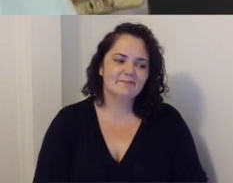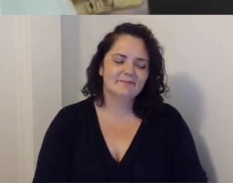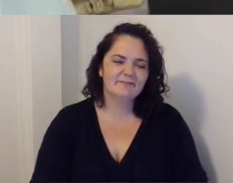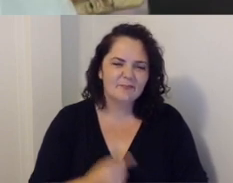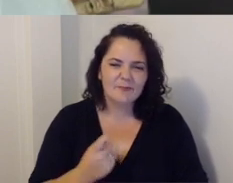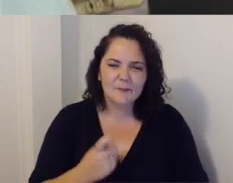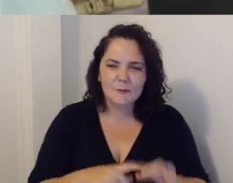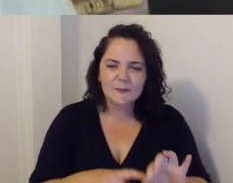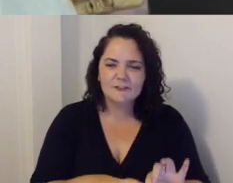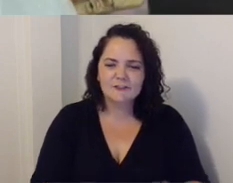Say it louder